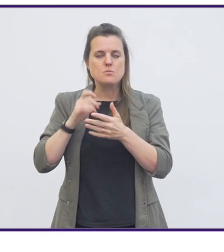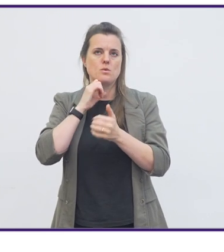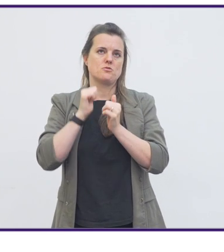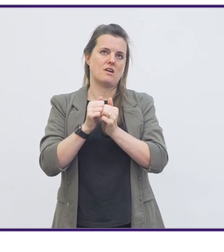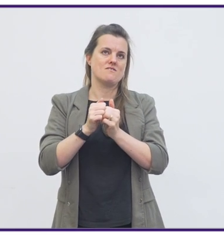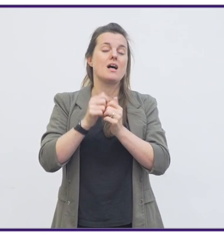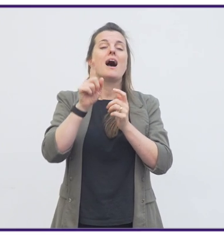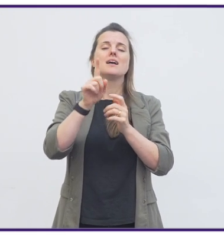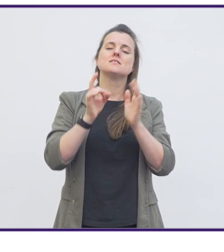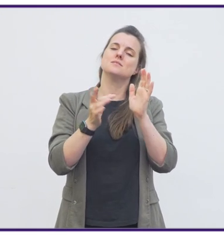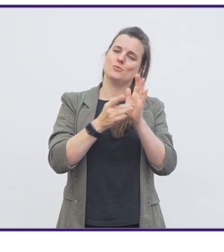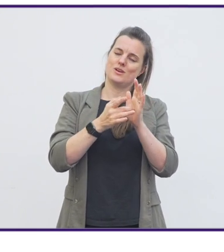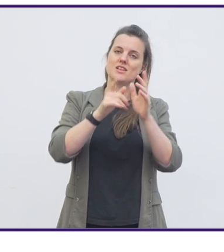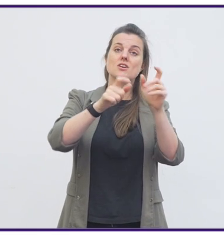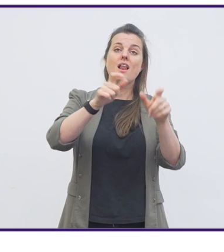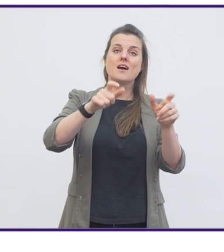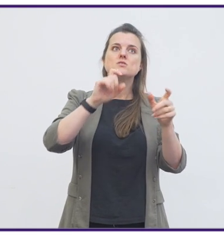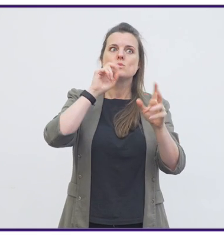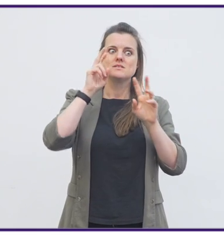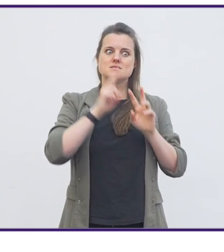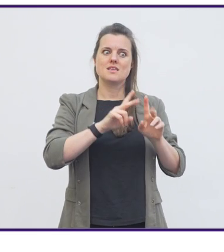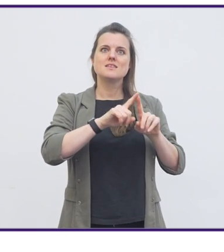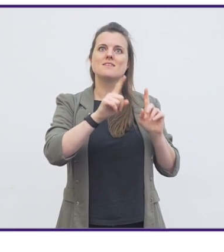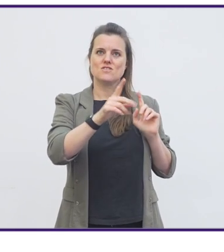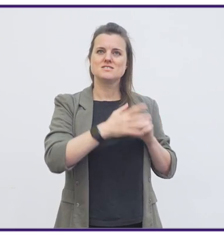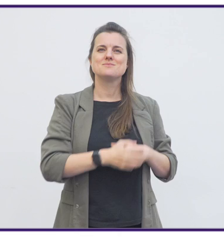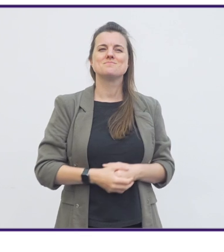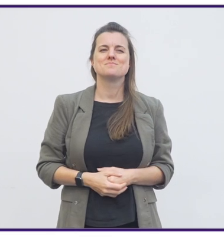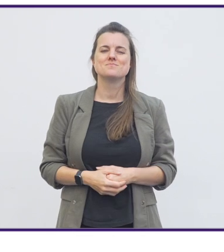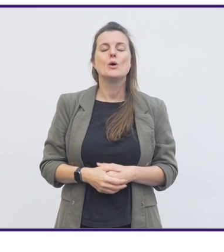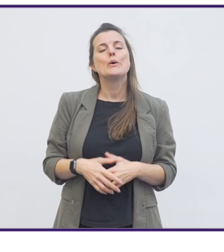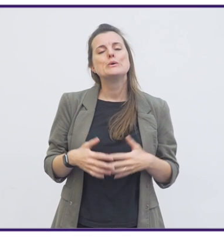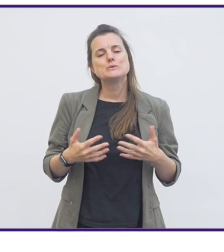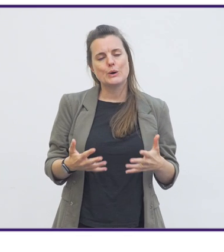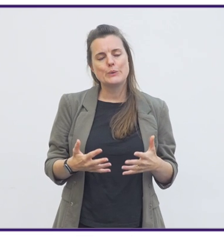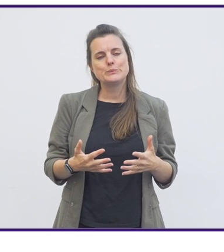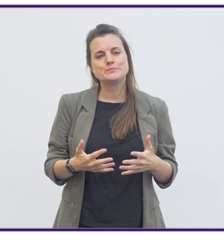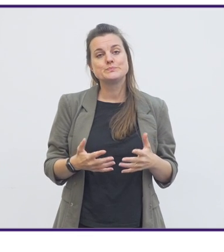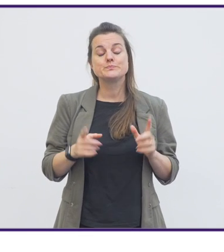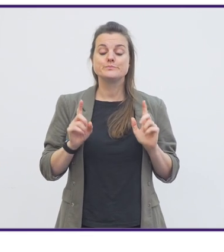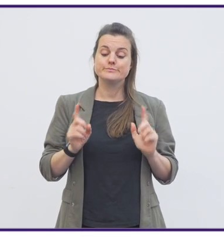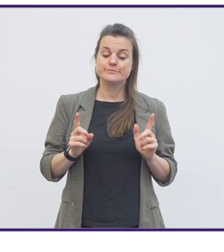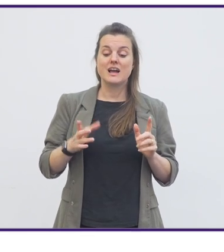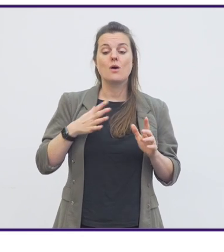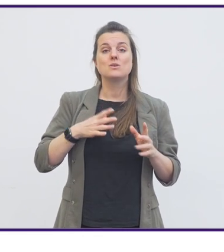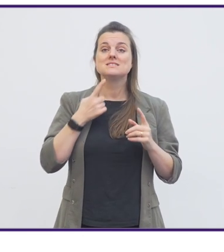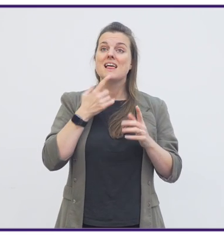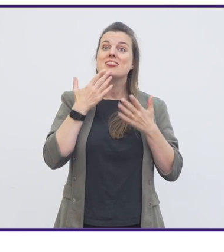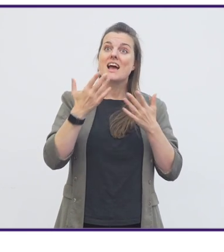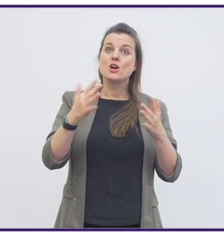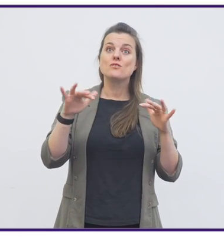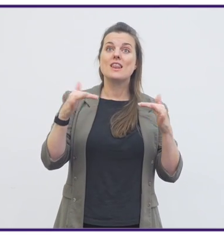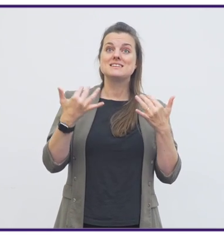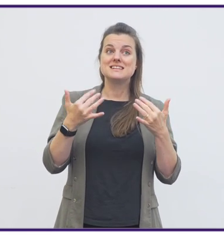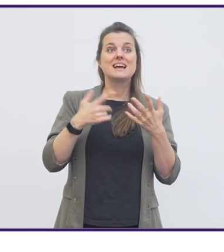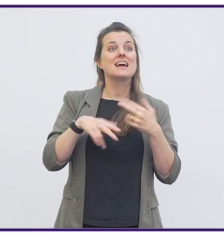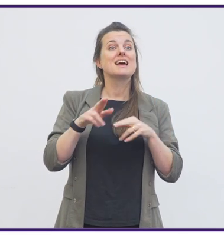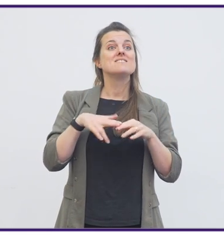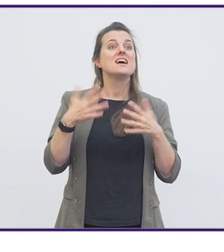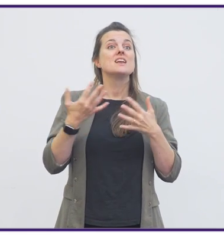your clients will definitely notice a difference. With that, I want to say thank you for listening. If you have any questions,